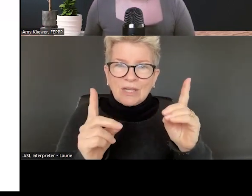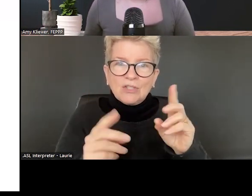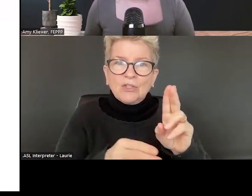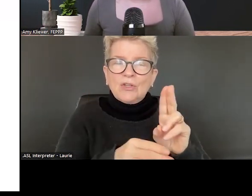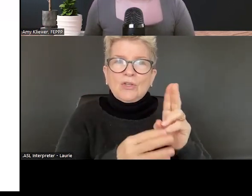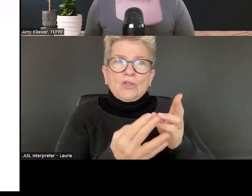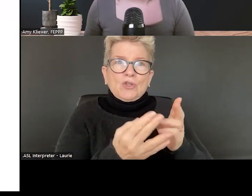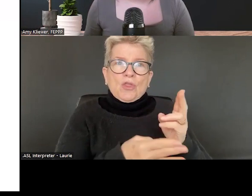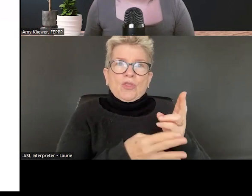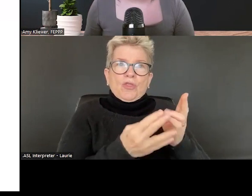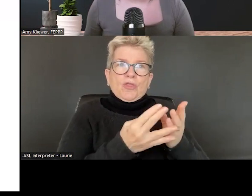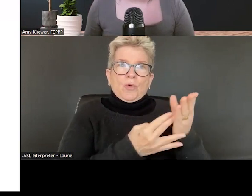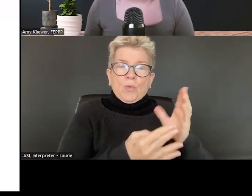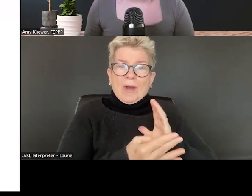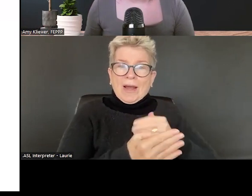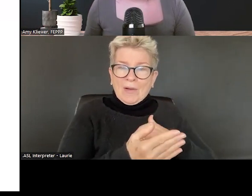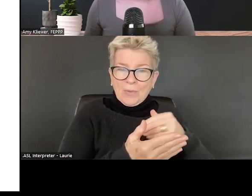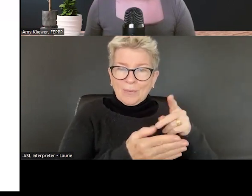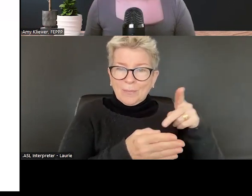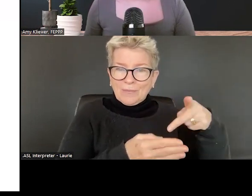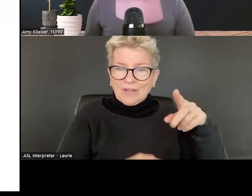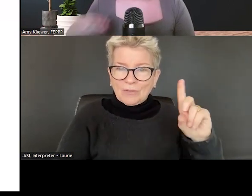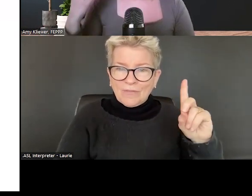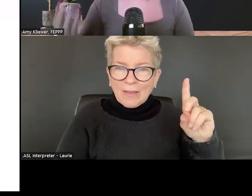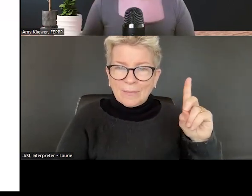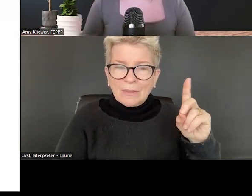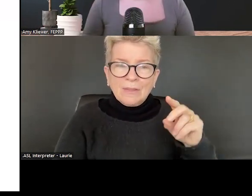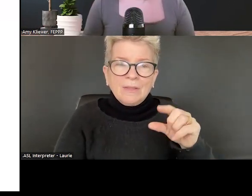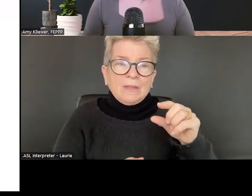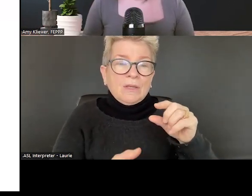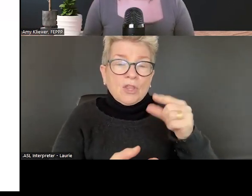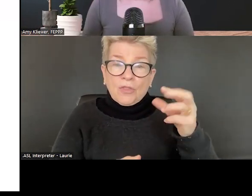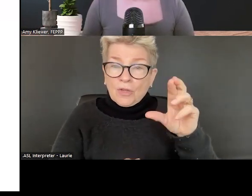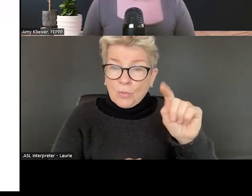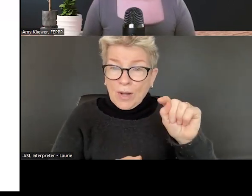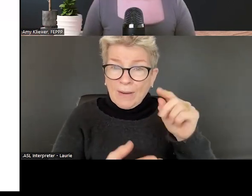So through this grant program, you need to set, districts will set a goal